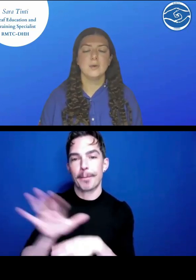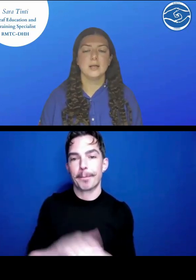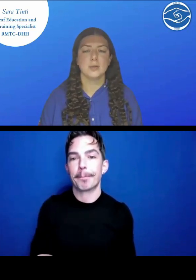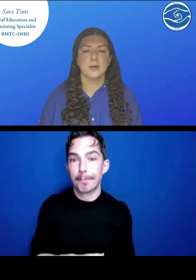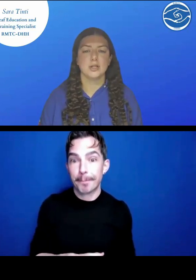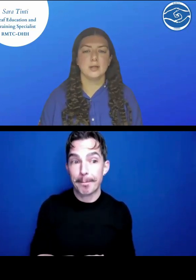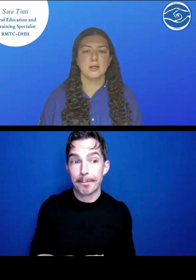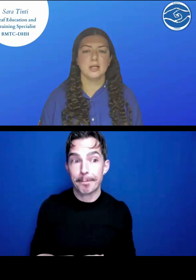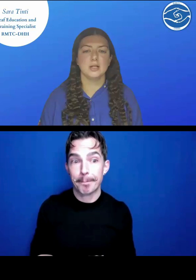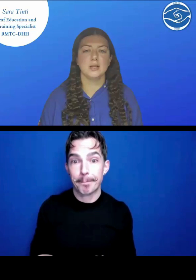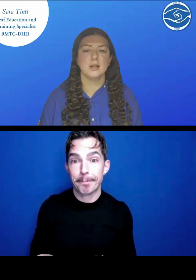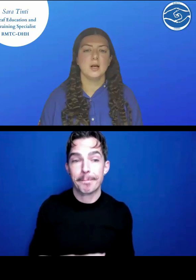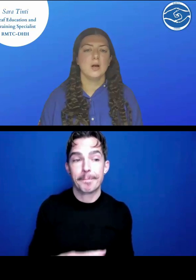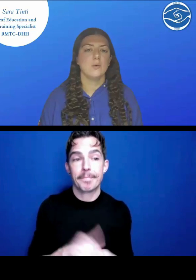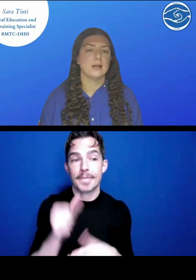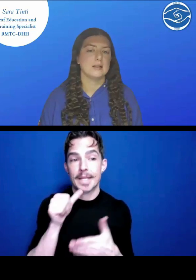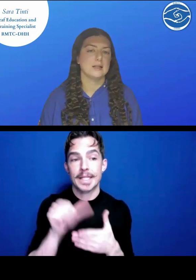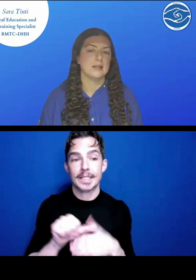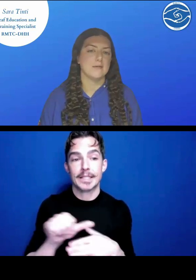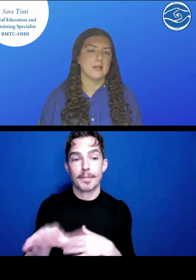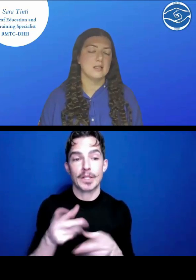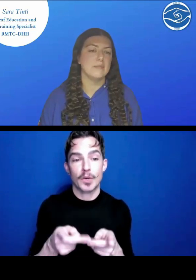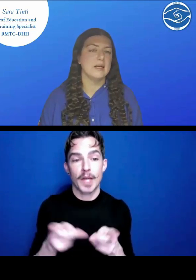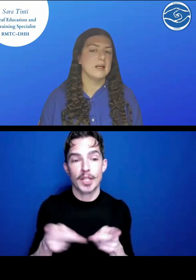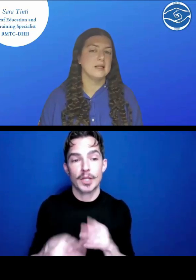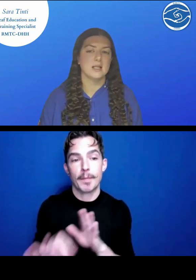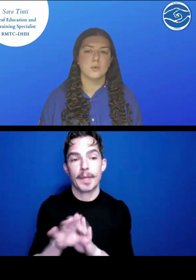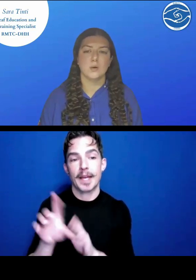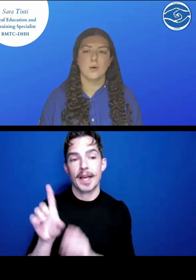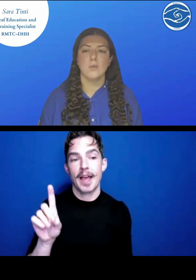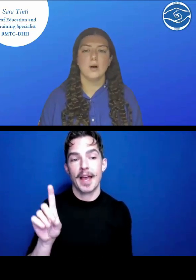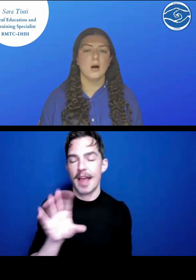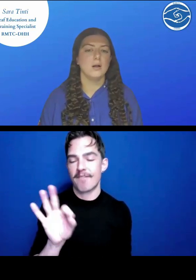we're going to ship our shipping location. We're going to select FSDB because that's where I want